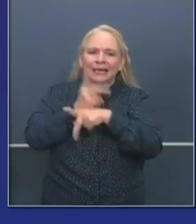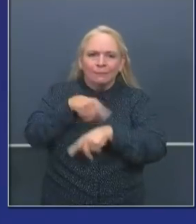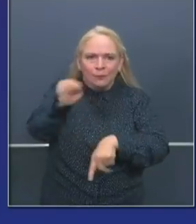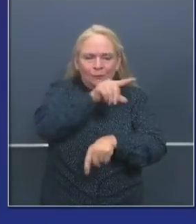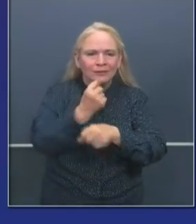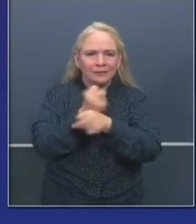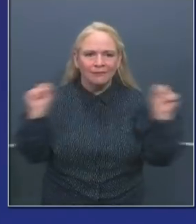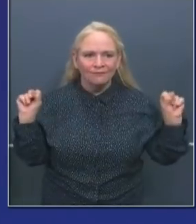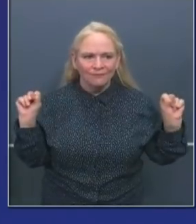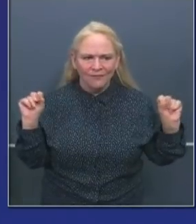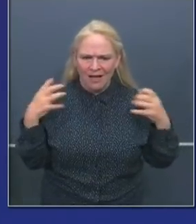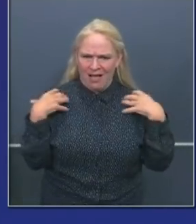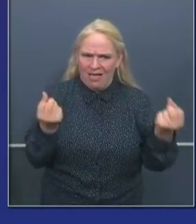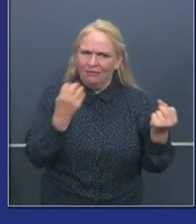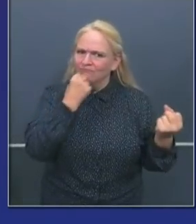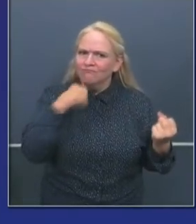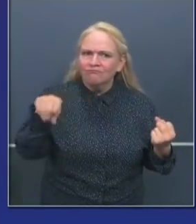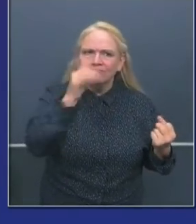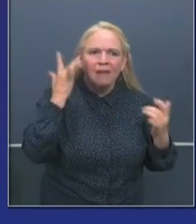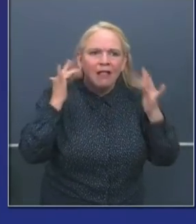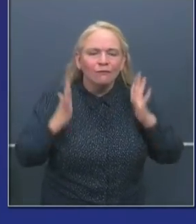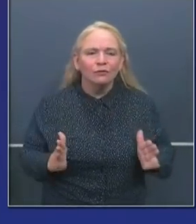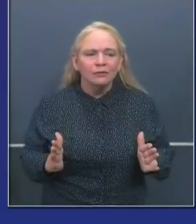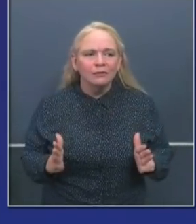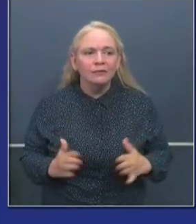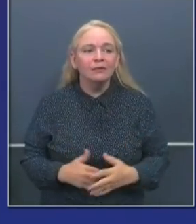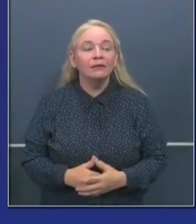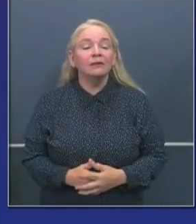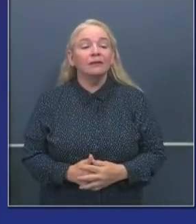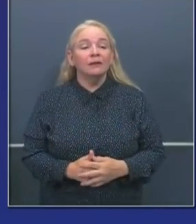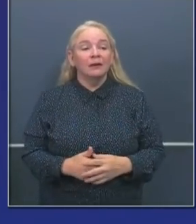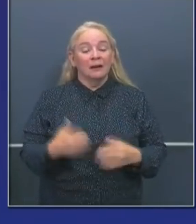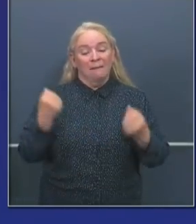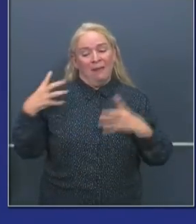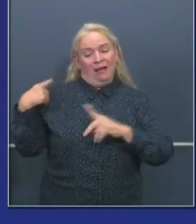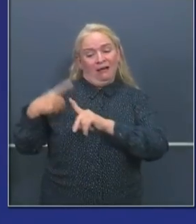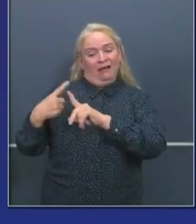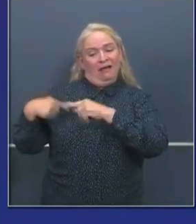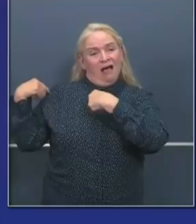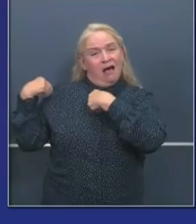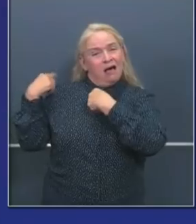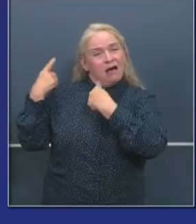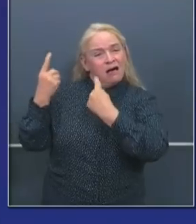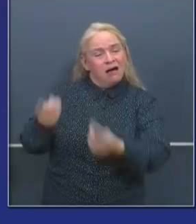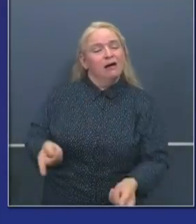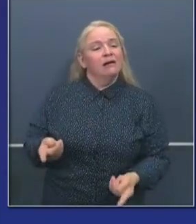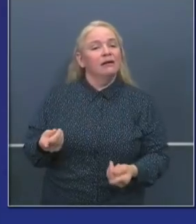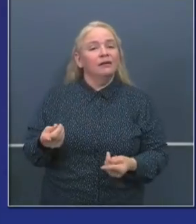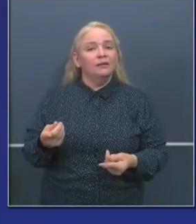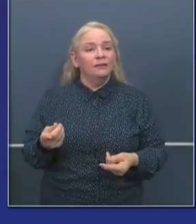ADOPTED THESE. IT'S SIMPLY OVERWHELMING AND MASKS KEEP CALIFORNIAENS HEALTHY.